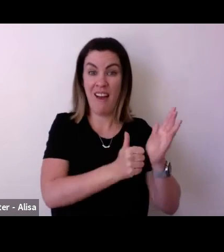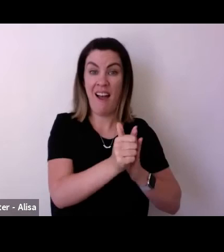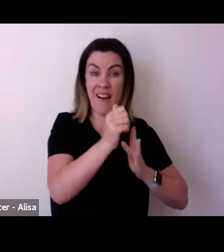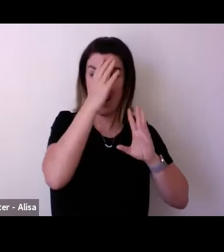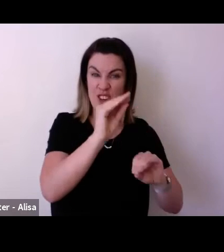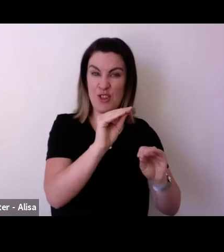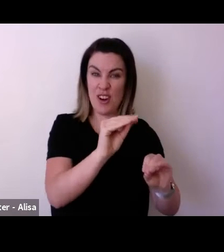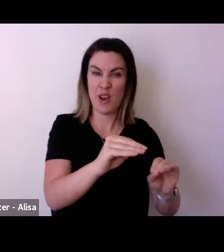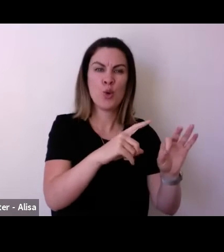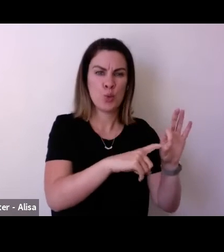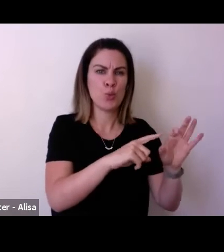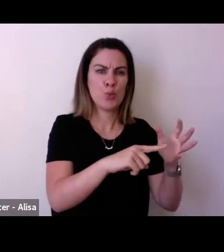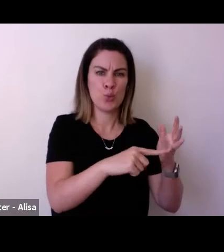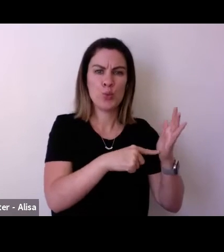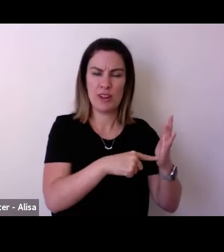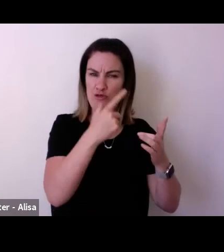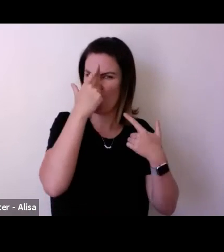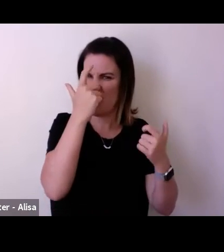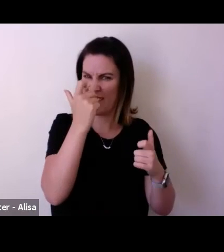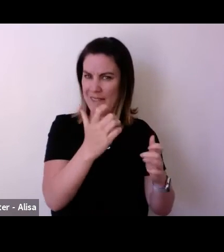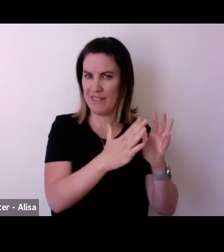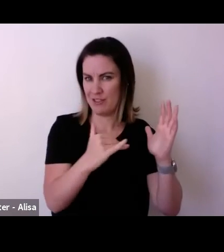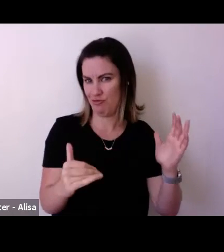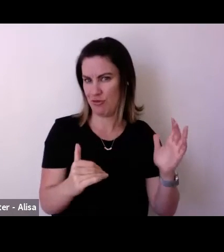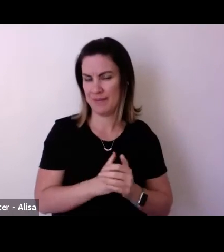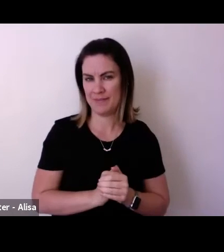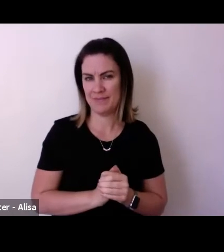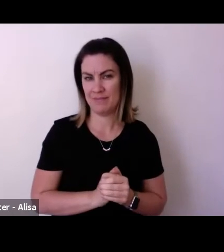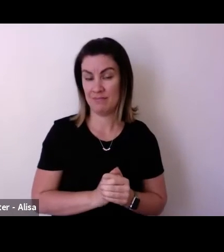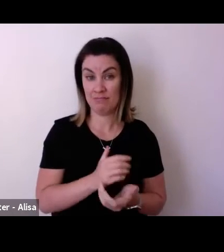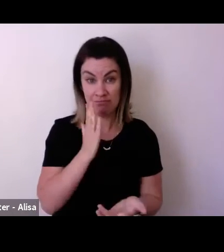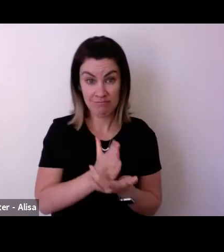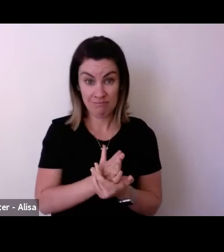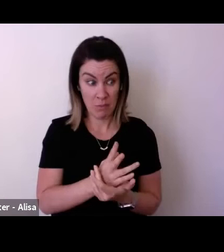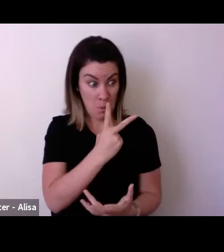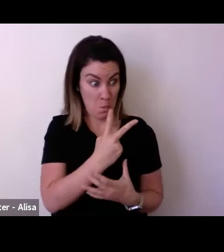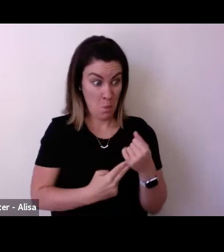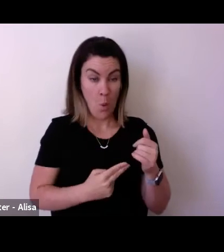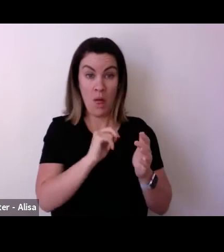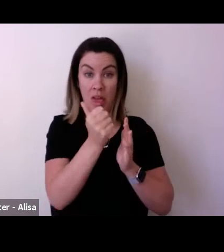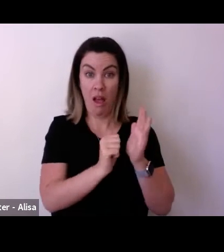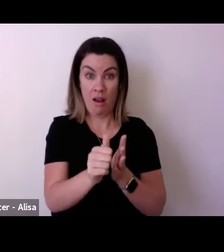QUT's creative industries. The fact is education programs